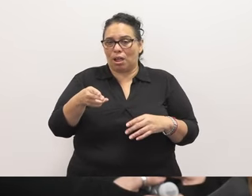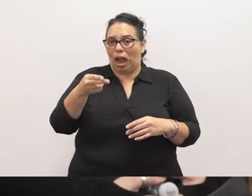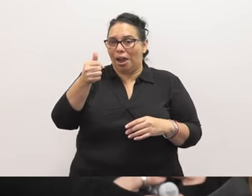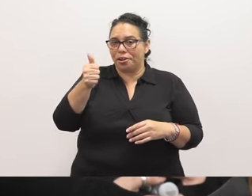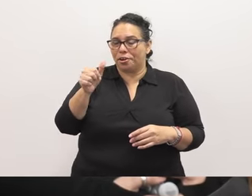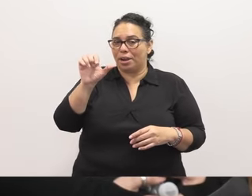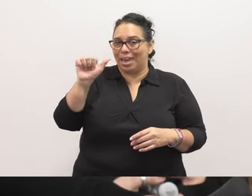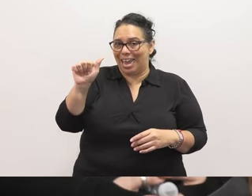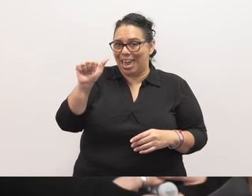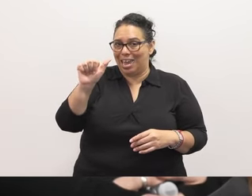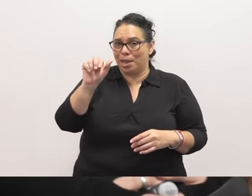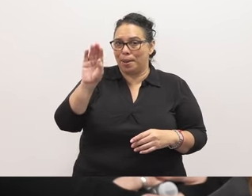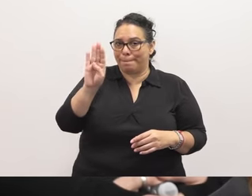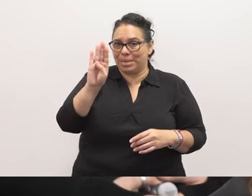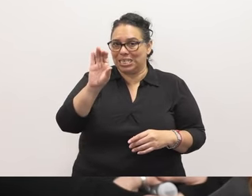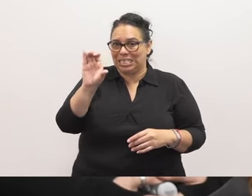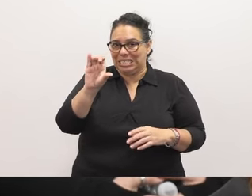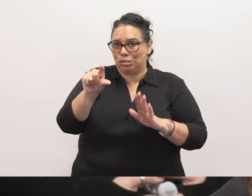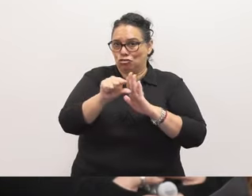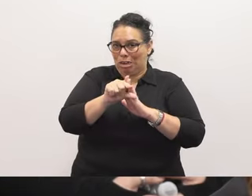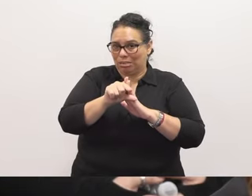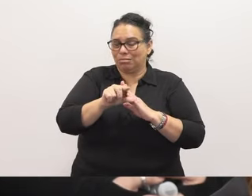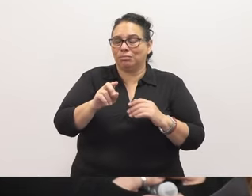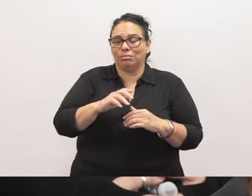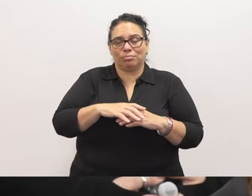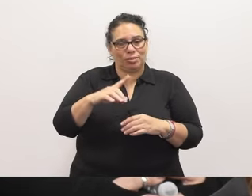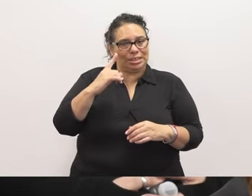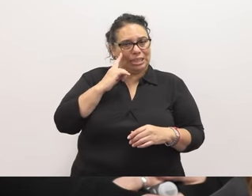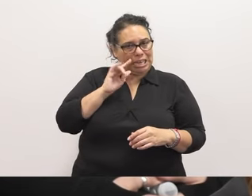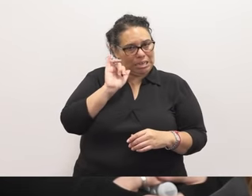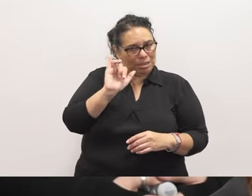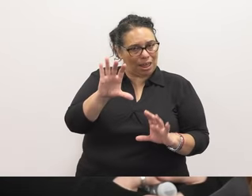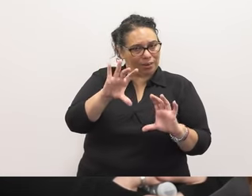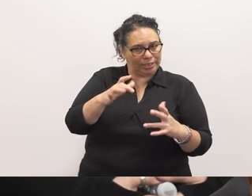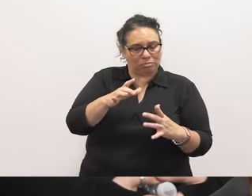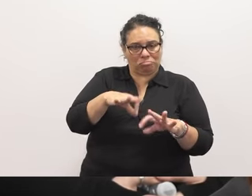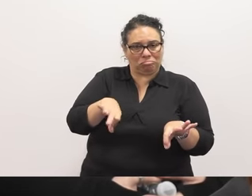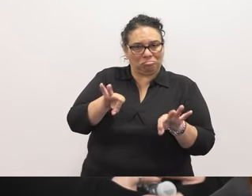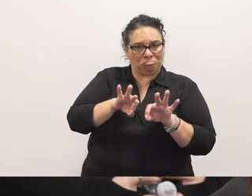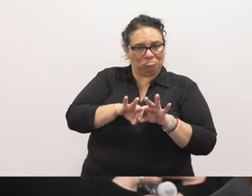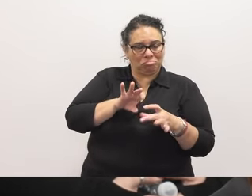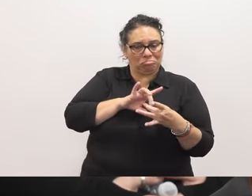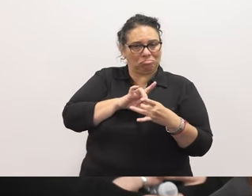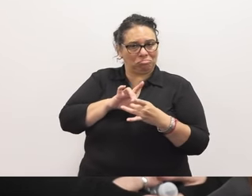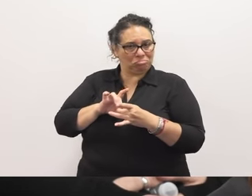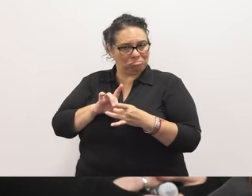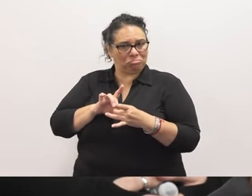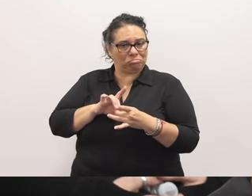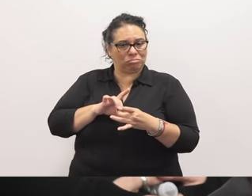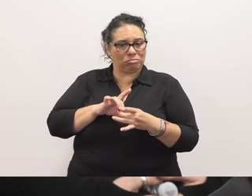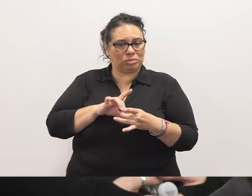of all the pathways and really thinking that this class really was a significant part of that. And so we've expanded that.